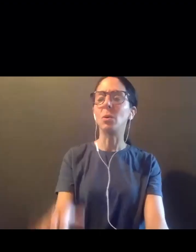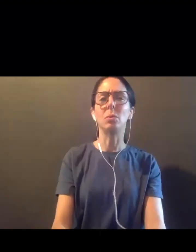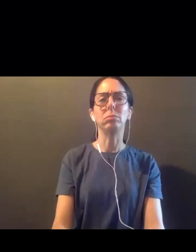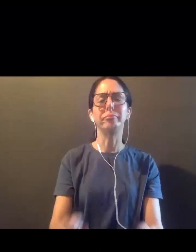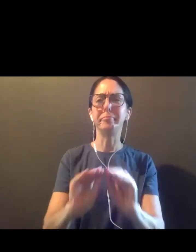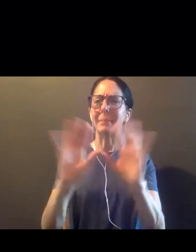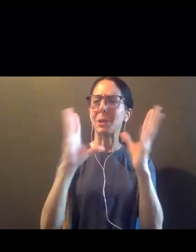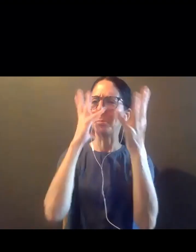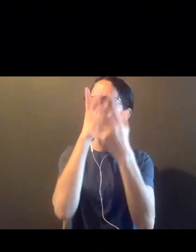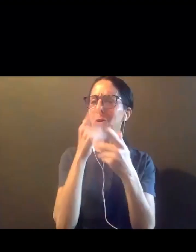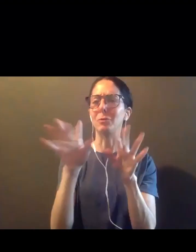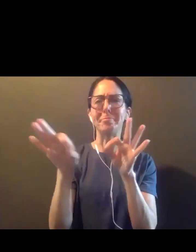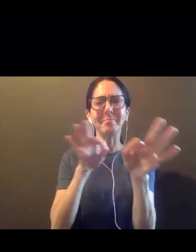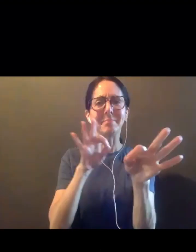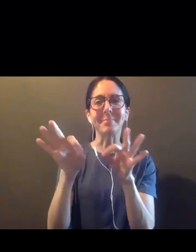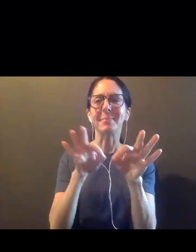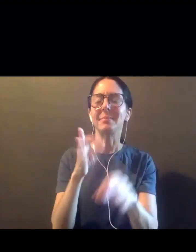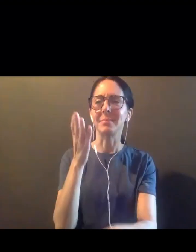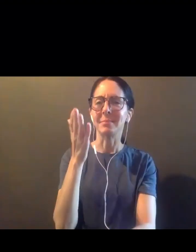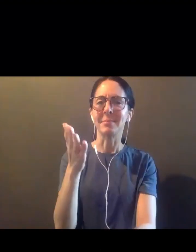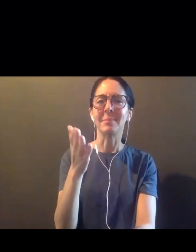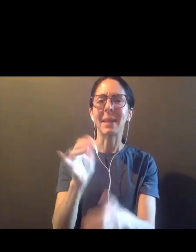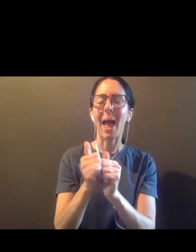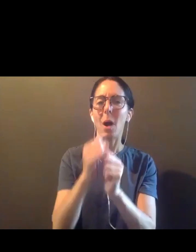Well-articulated, in terms of honouring the voices.